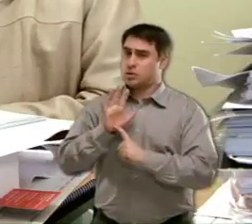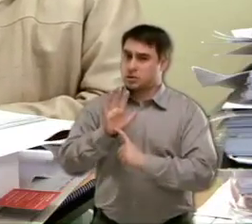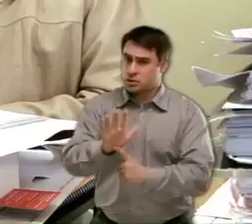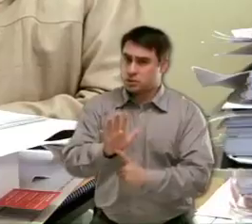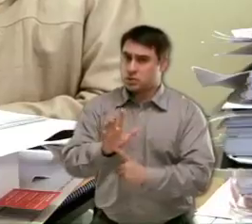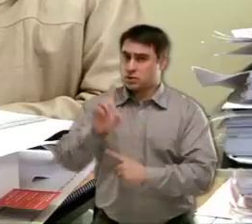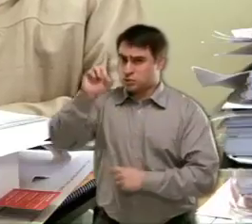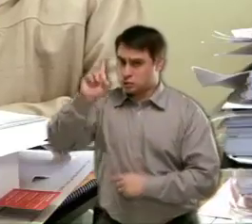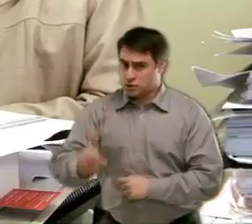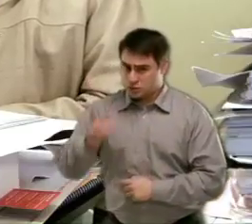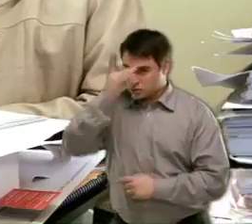And not only through legal procedures, but sometimes out of court too.